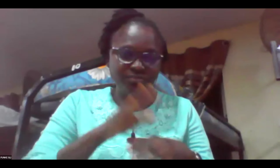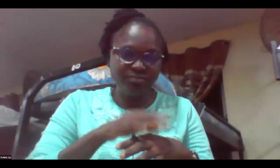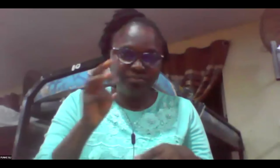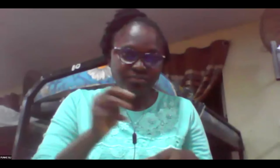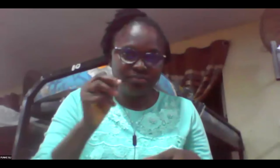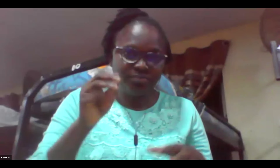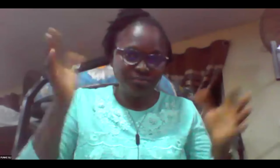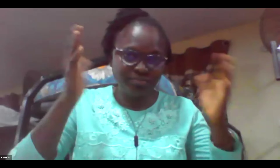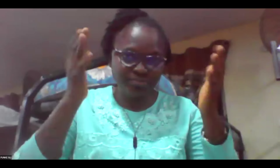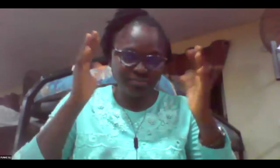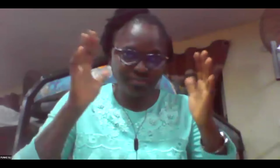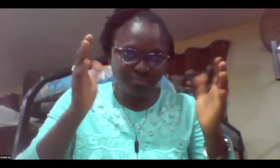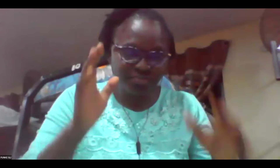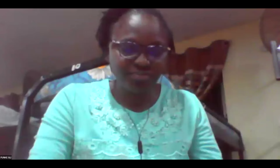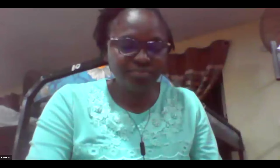sola bakre: Bye, bye, have a good weekend.